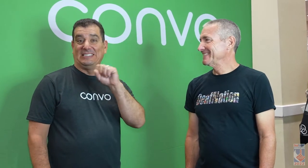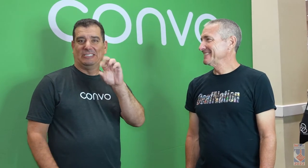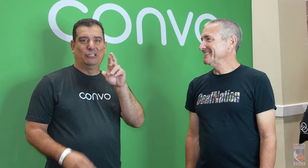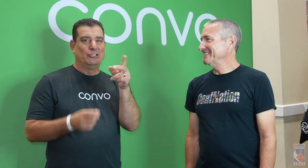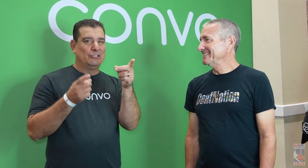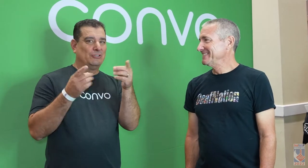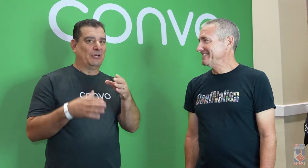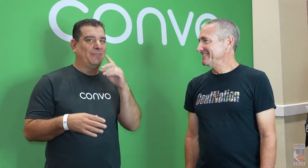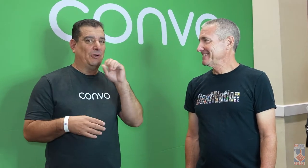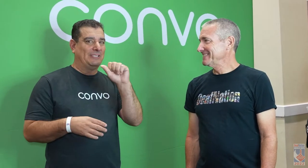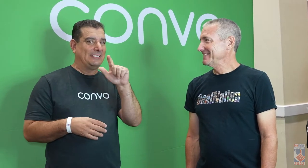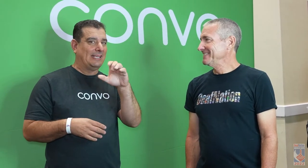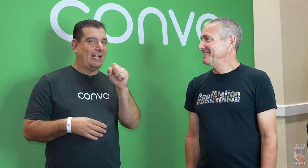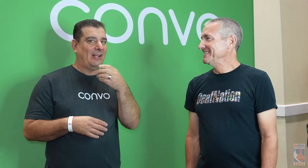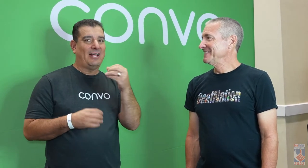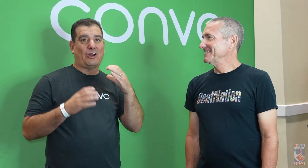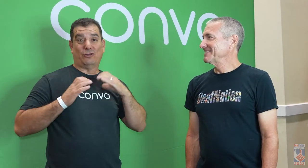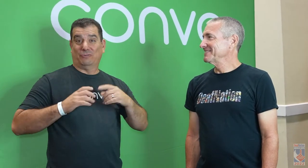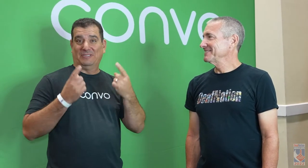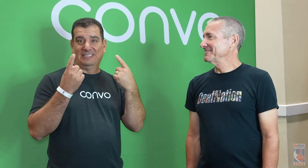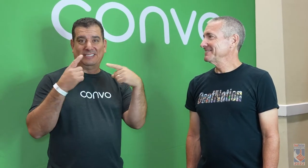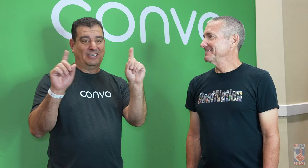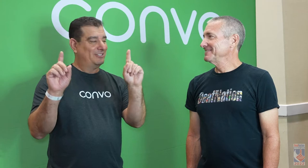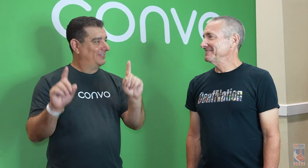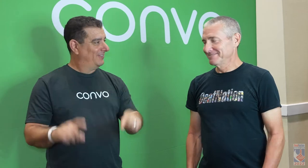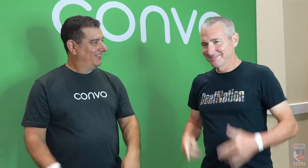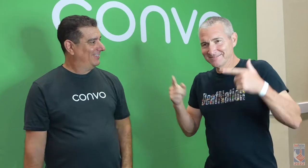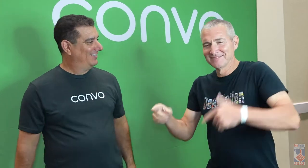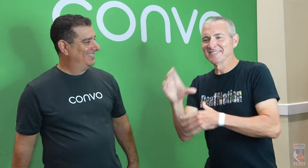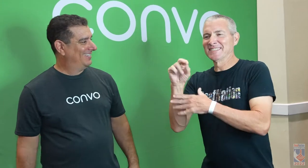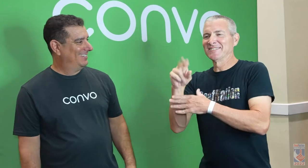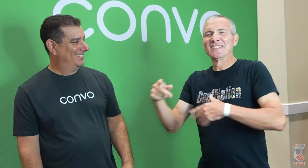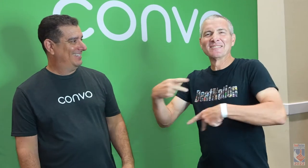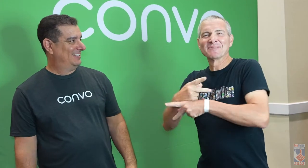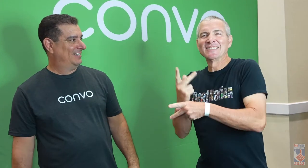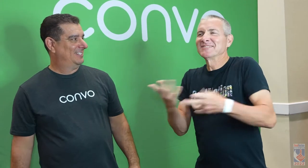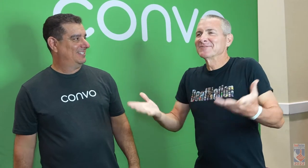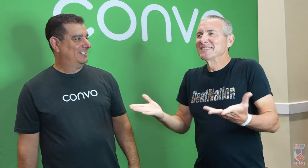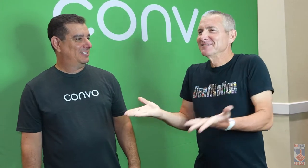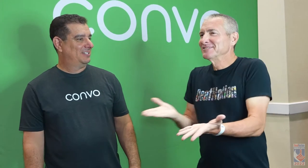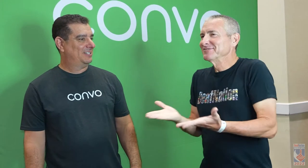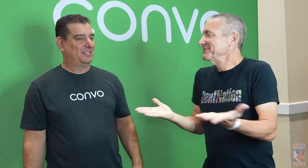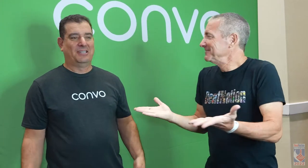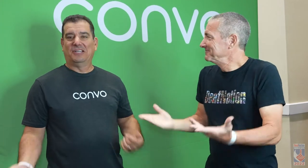and I’m the Senior Director for sales and customer success. What kind of products and services does Convo have?